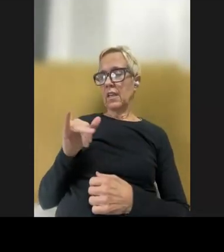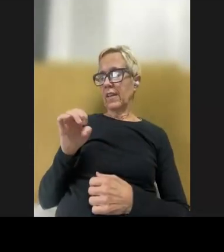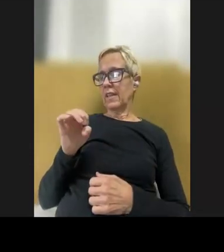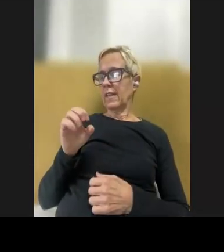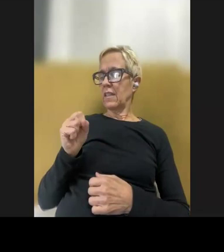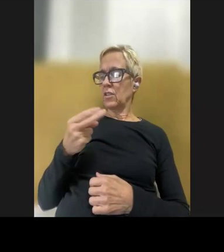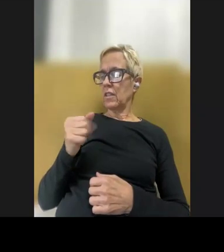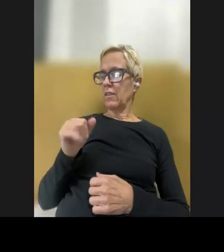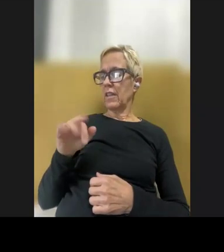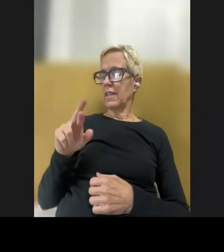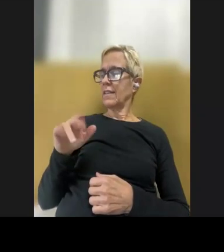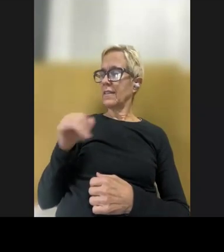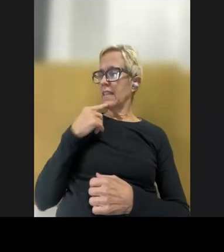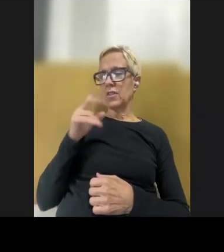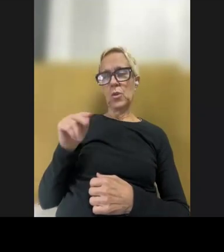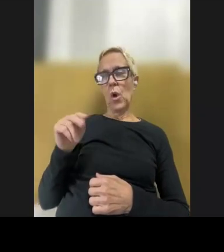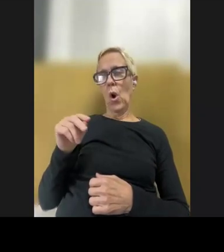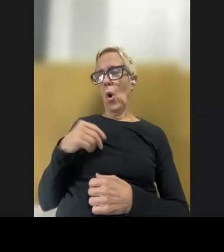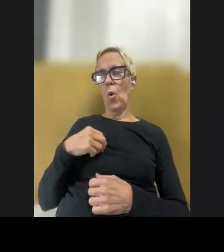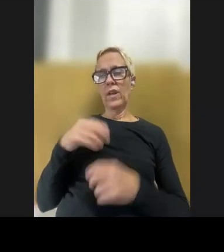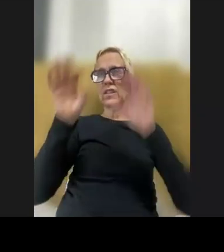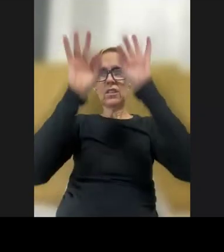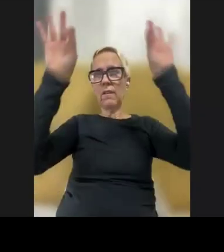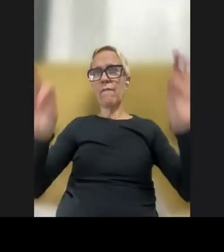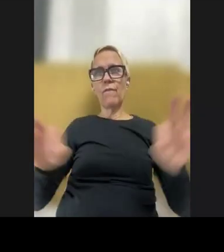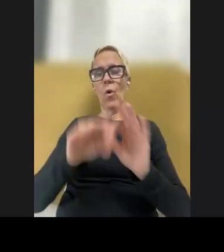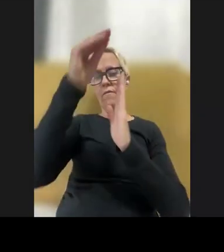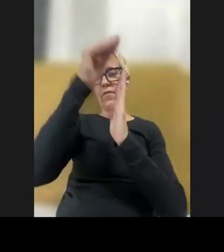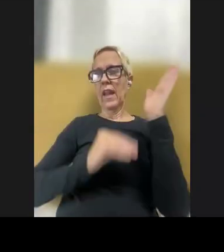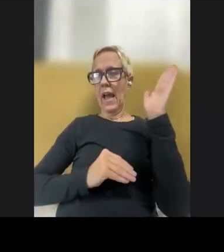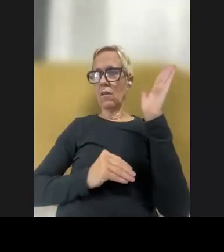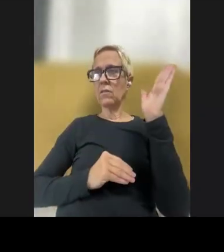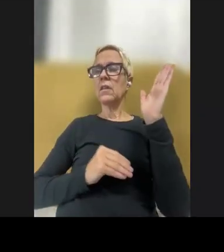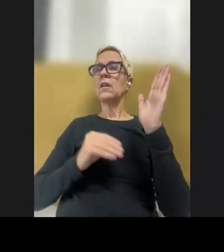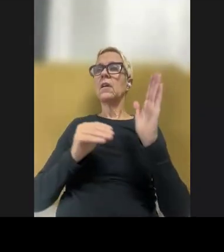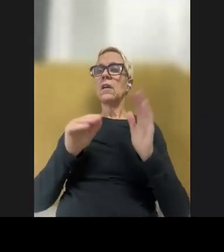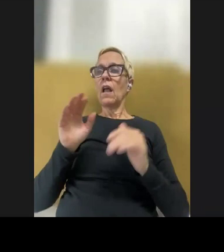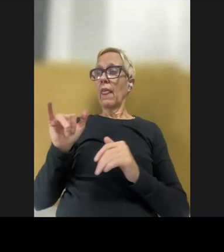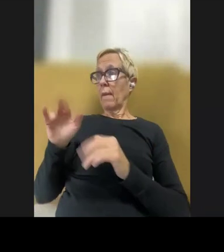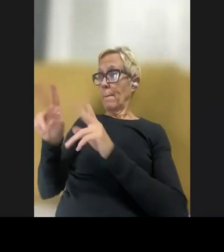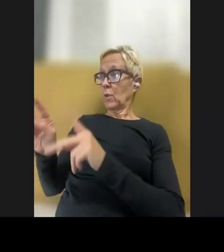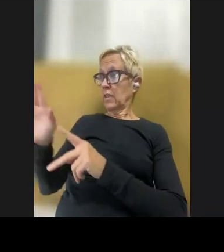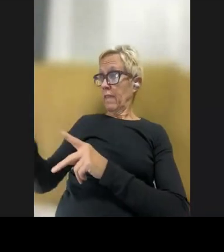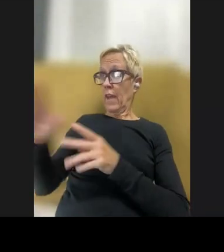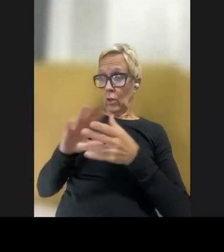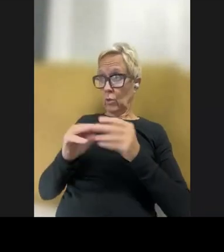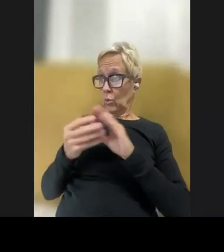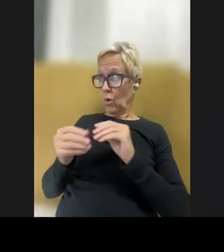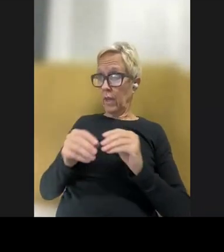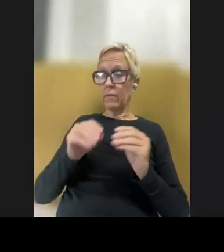But let's say you're just you're out, like should you do it like, like should you do it daily No to file an Olmstead complaint there's really just a form that we fill out.